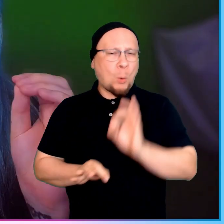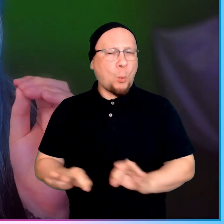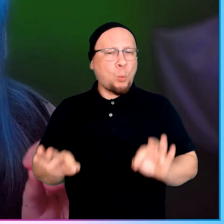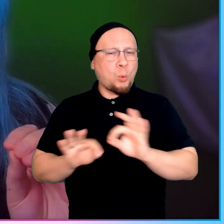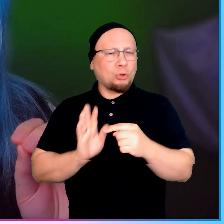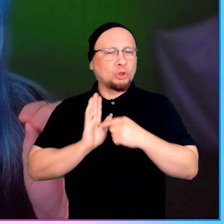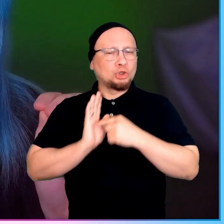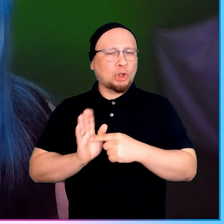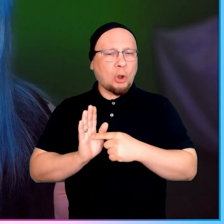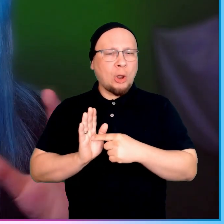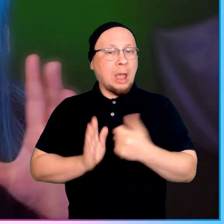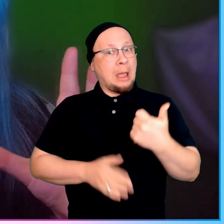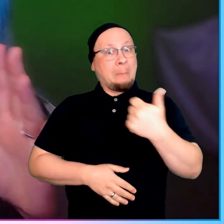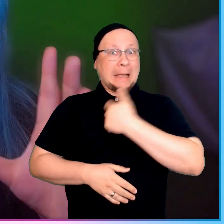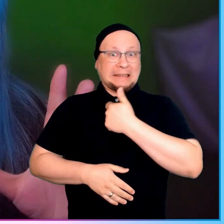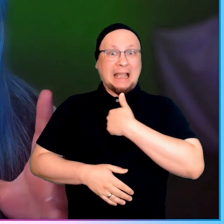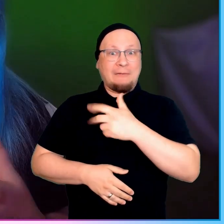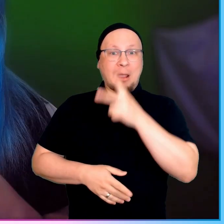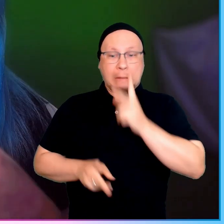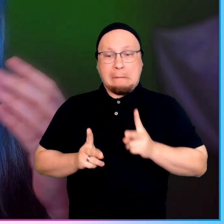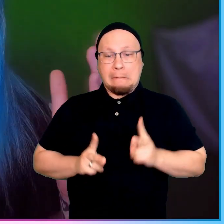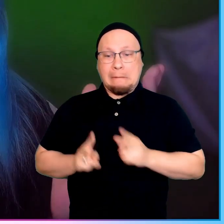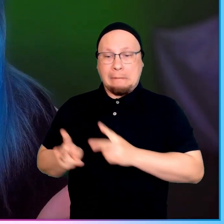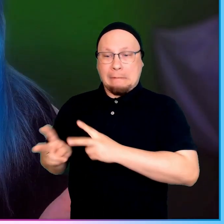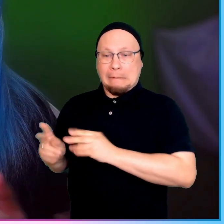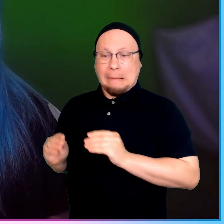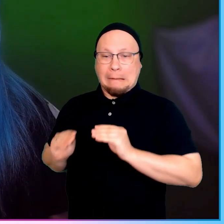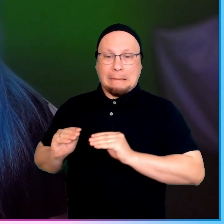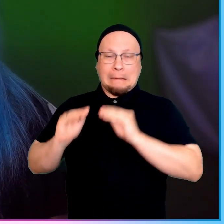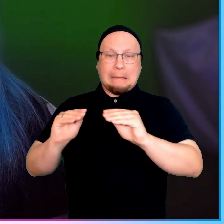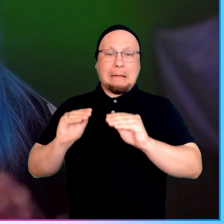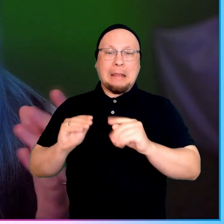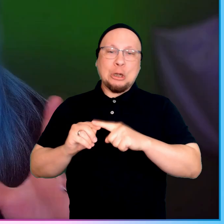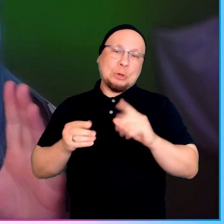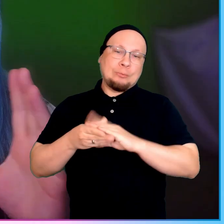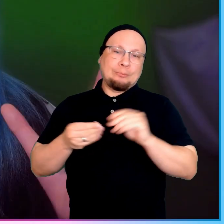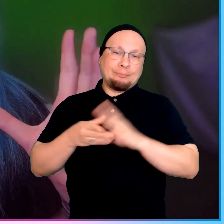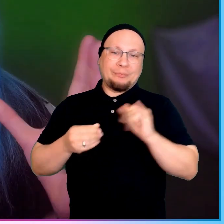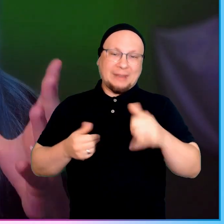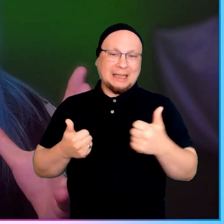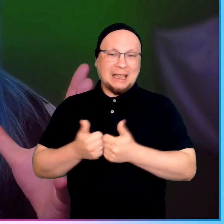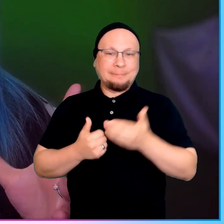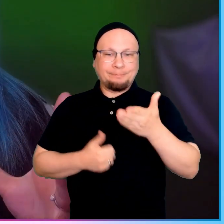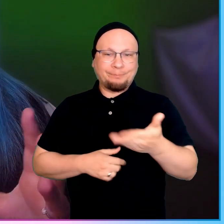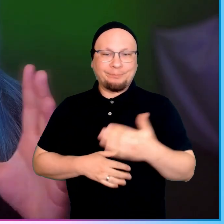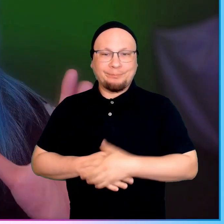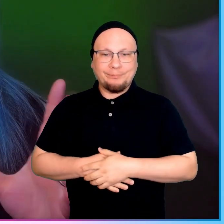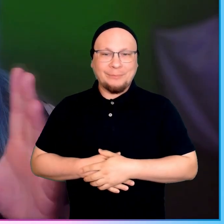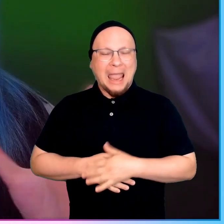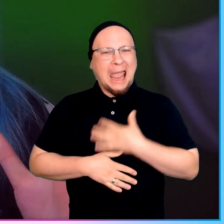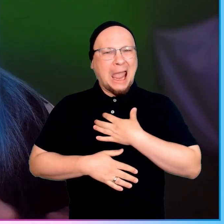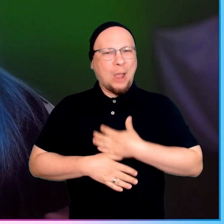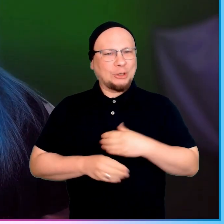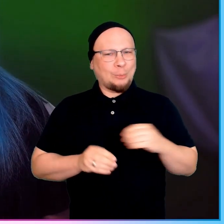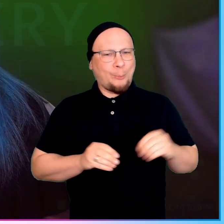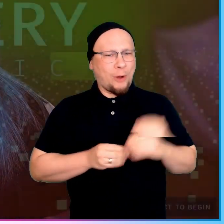so I’m going to put together a little tease just to try and tell you a little bit about a game that I wish we could have included more formally here today.